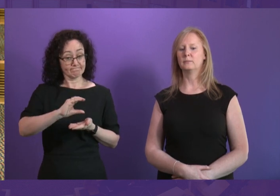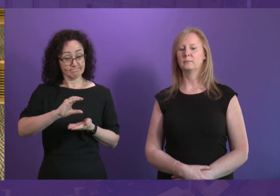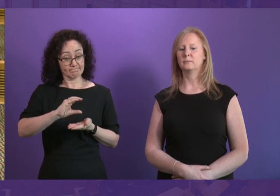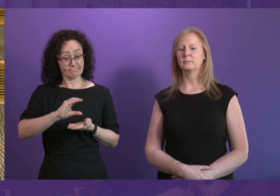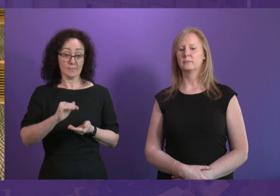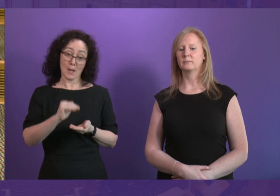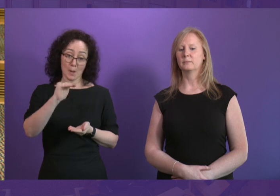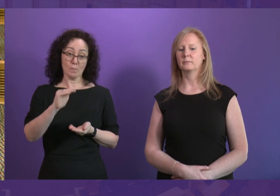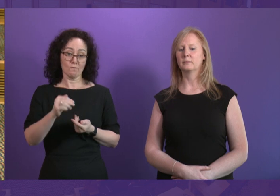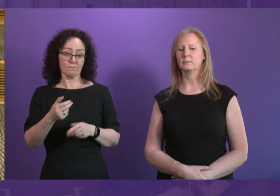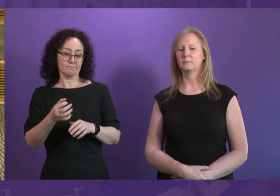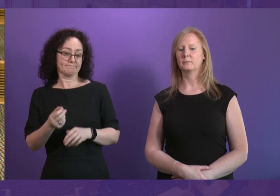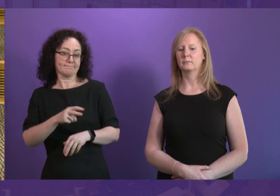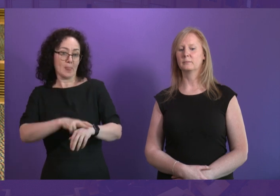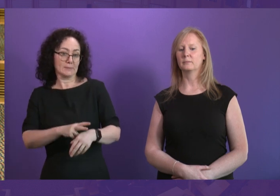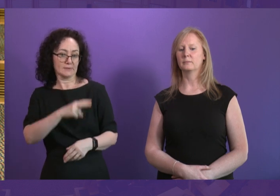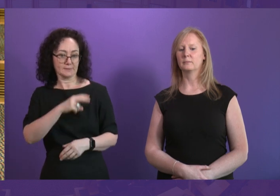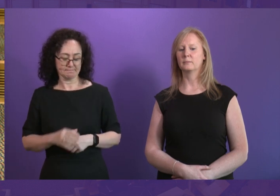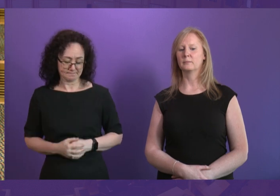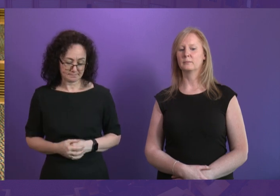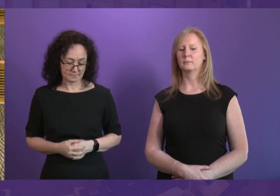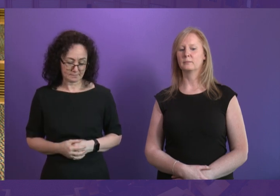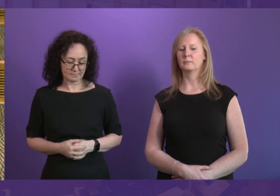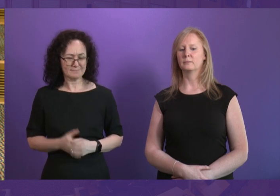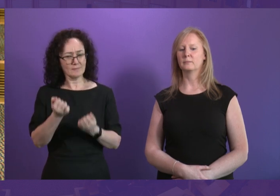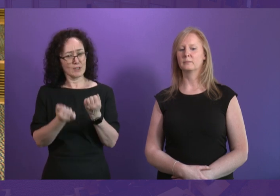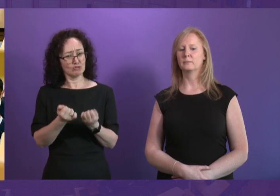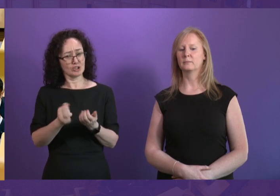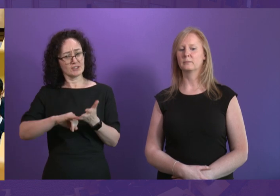job that it is tasked to do. The Cabinet Secretary for Justice and I are regularly briefed by